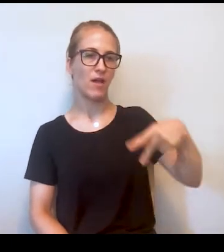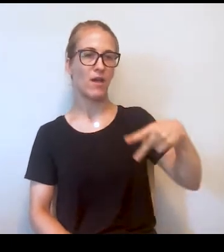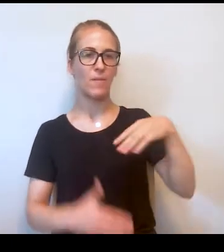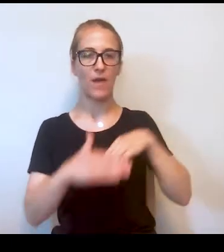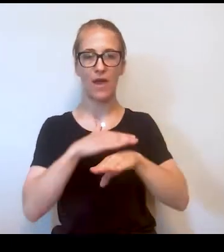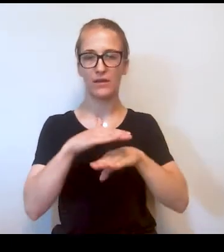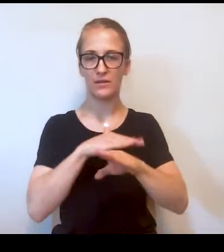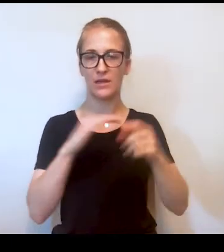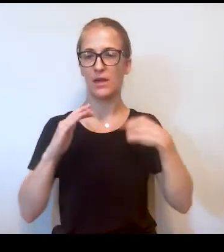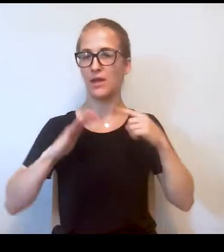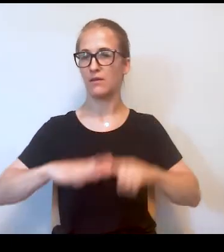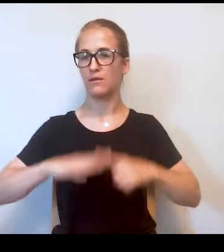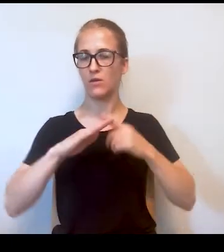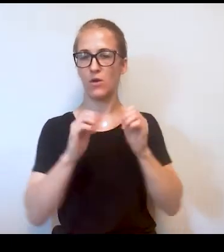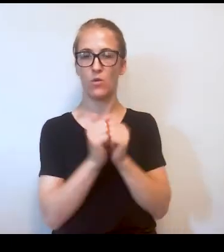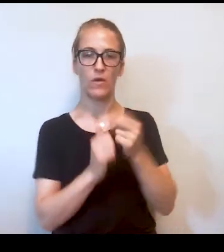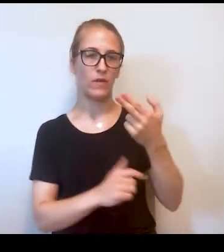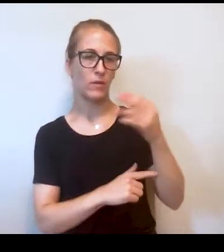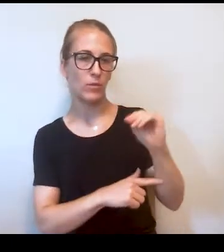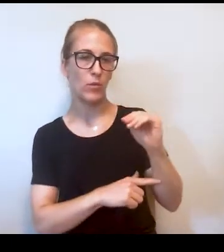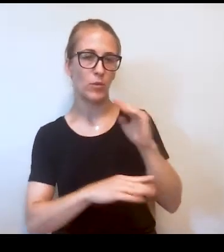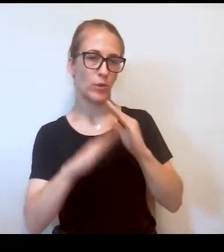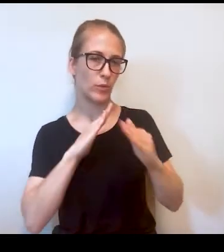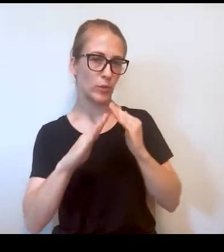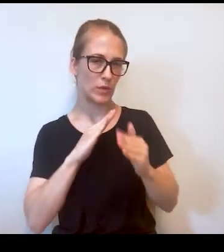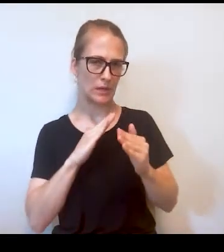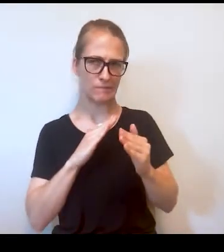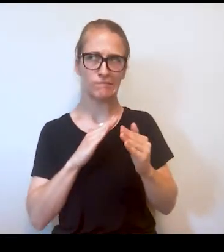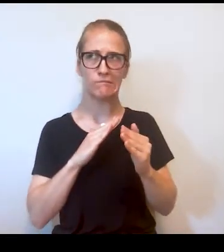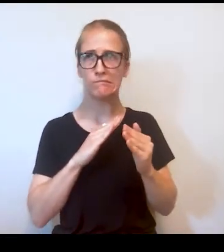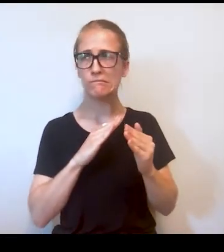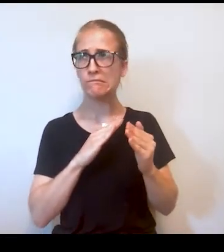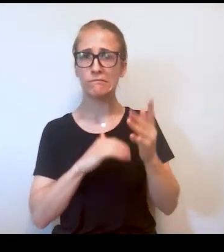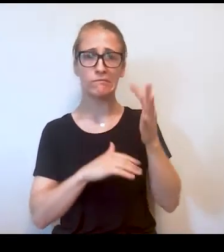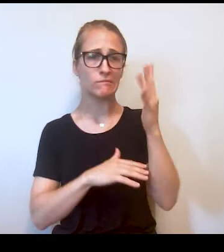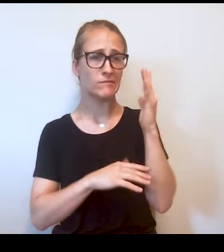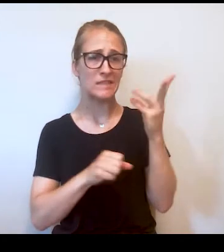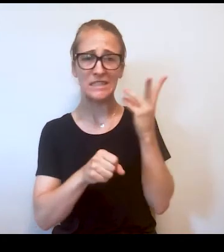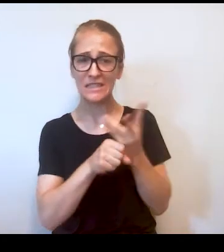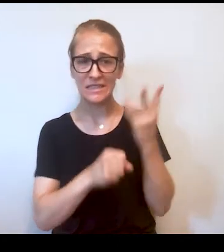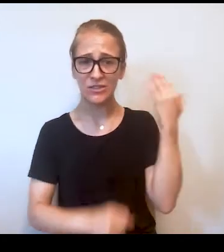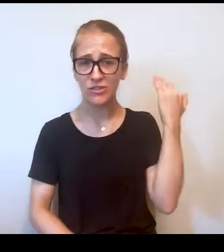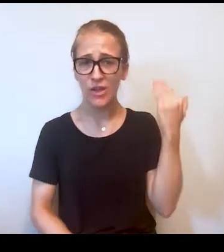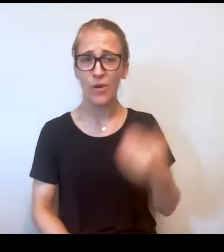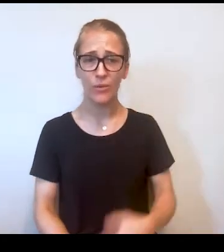I started working with hypermobile community, oh, over six years ago.